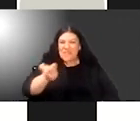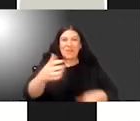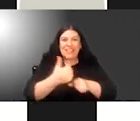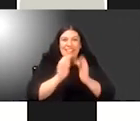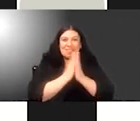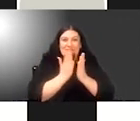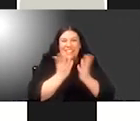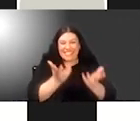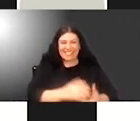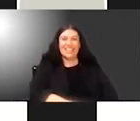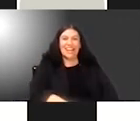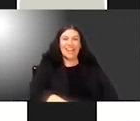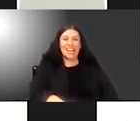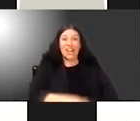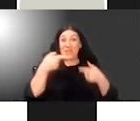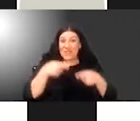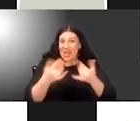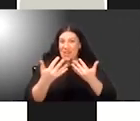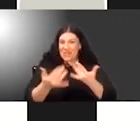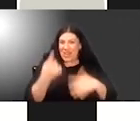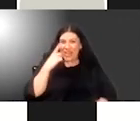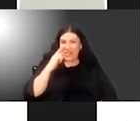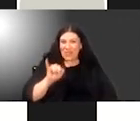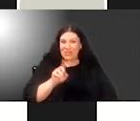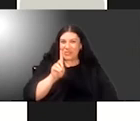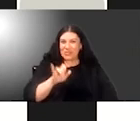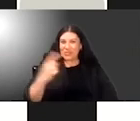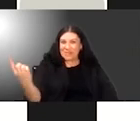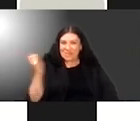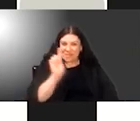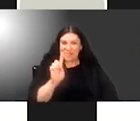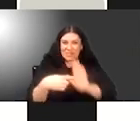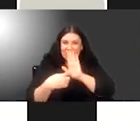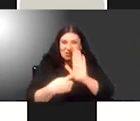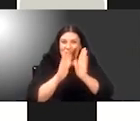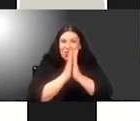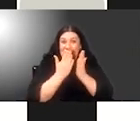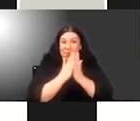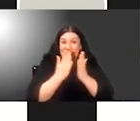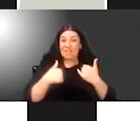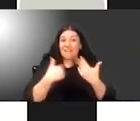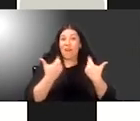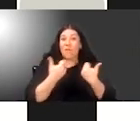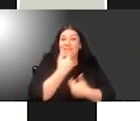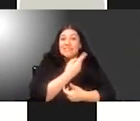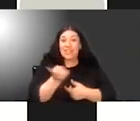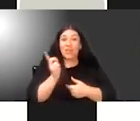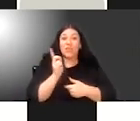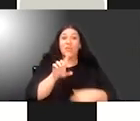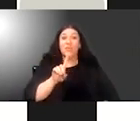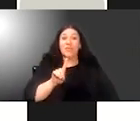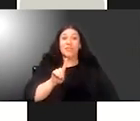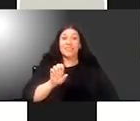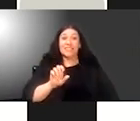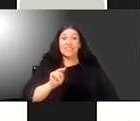Have you got one? There she goes. So, while we're waiting for Judy to come back and show us a copy of the book, I'm going to tell you that Denise wrote a book many years ago, 33 years ago maybe? 31, 32 years ago? "The Question of David."